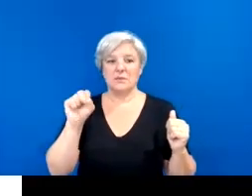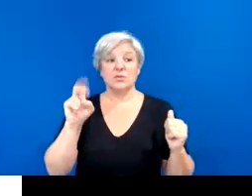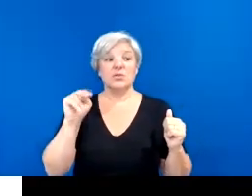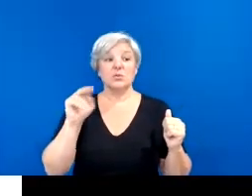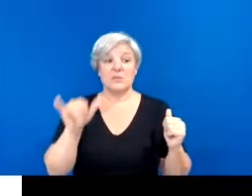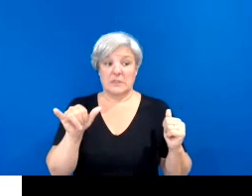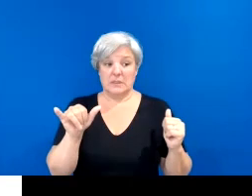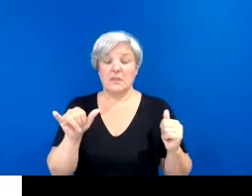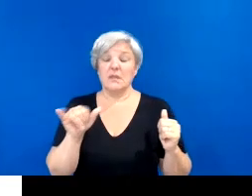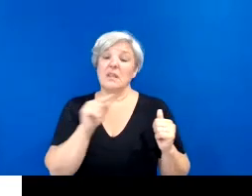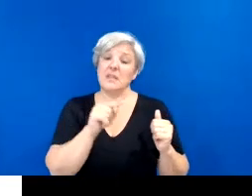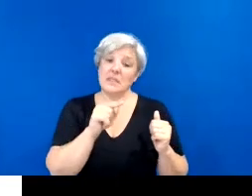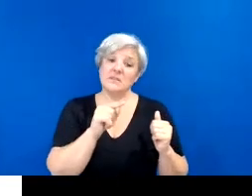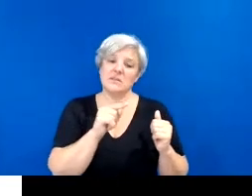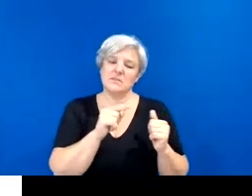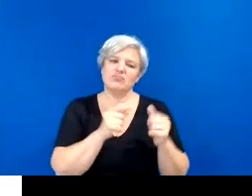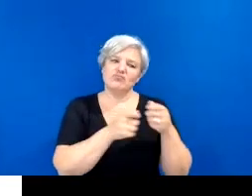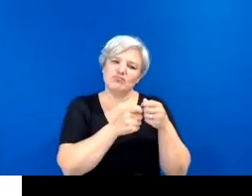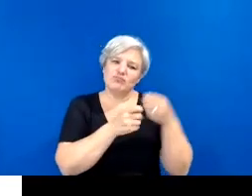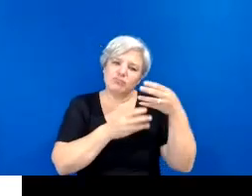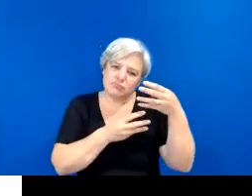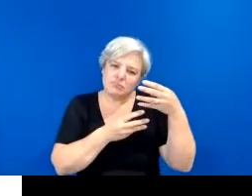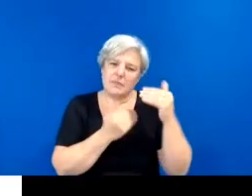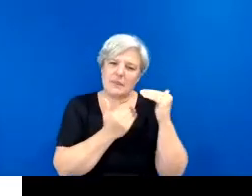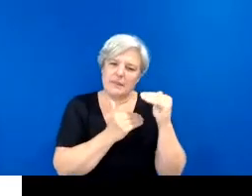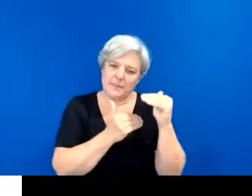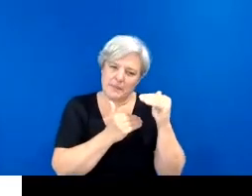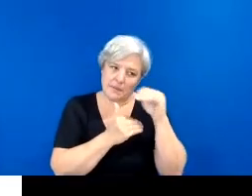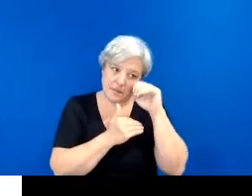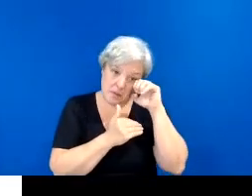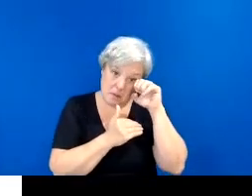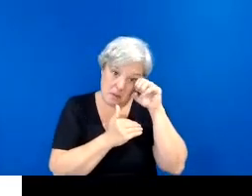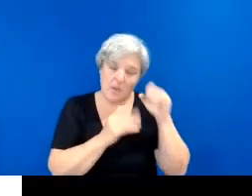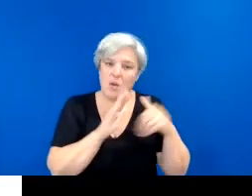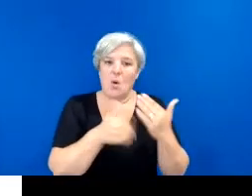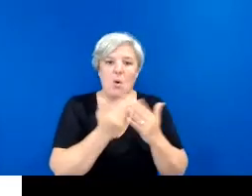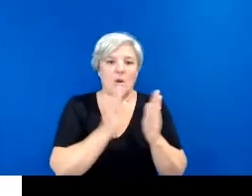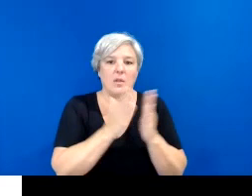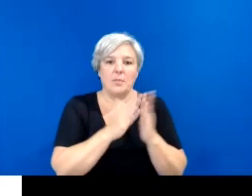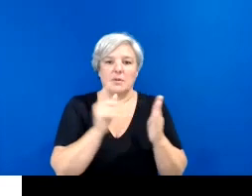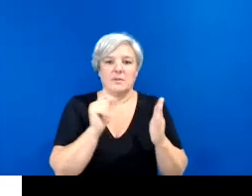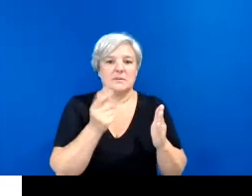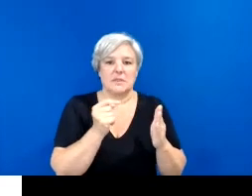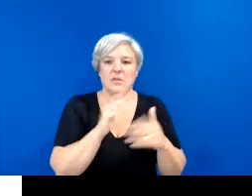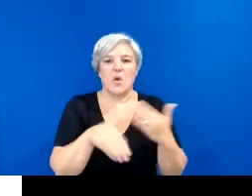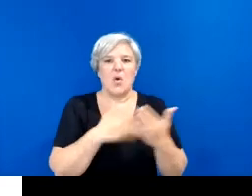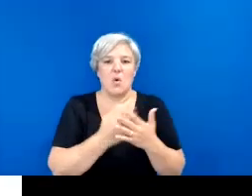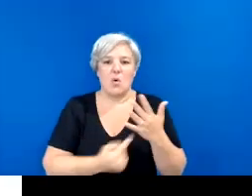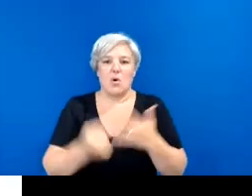this one's the smaller repository too. But that's because all of the textbooks are authored and peer reviewed by SUNY faculty and staff.